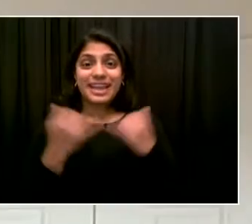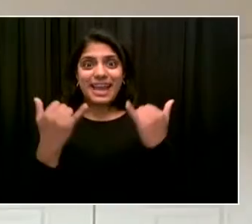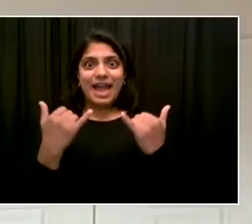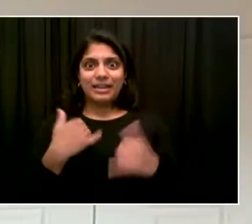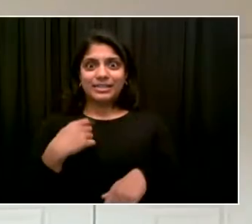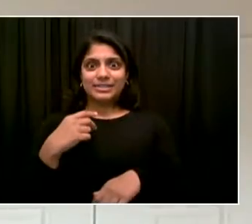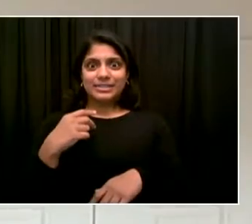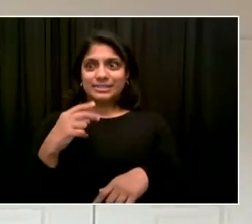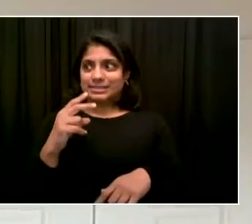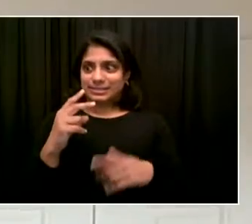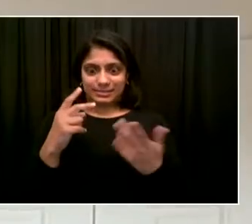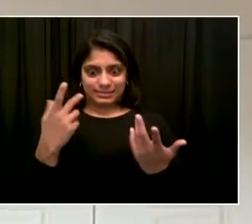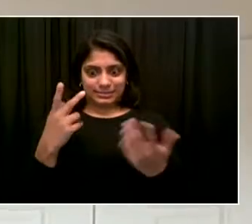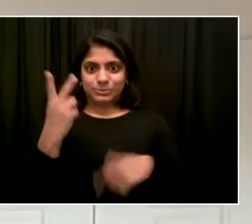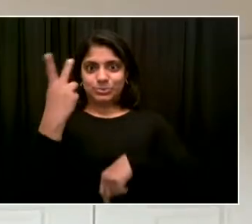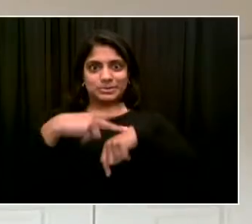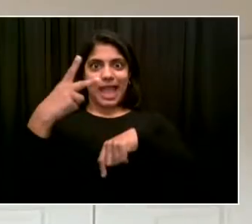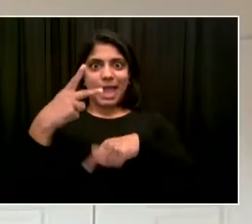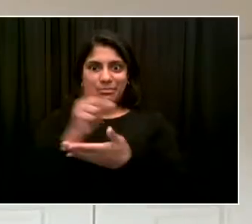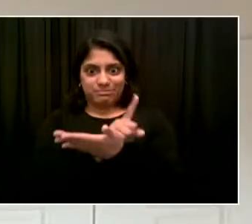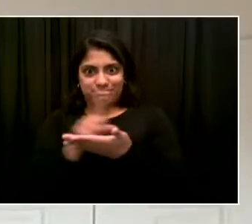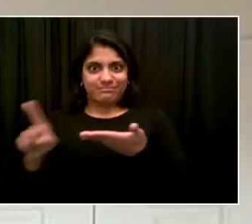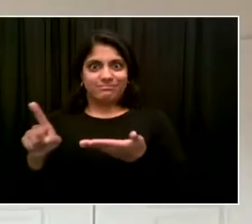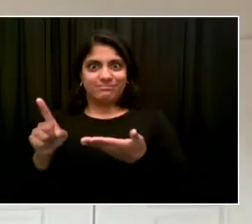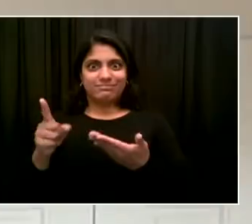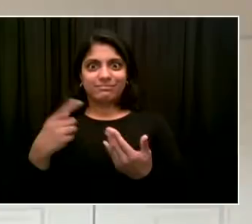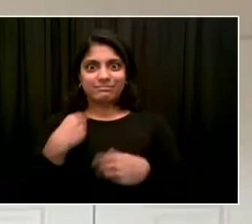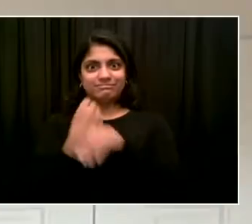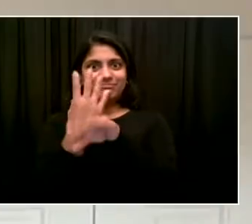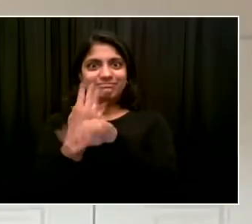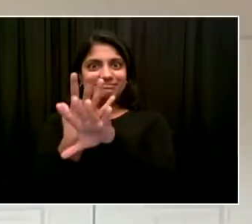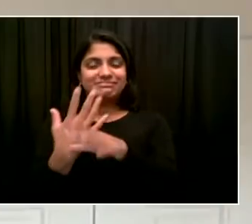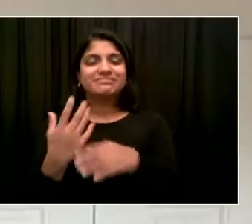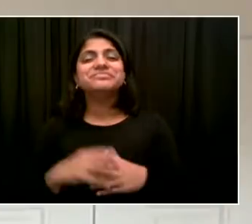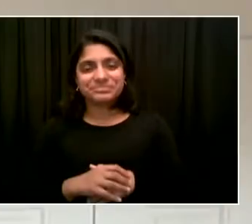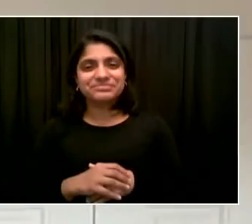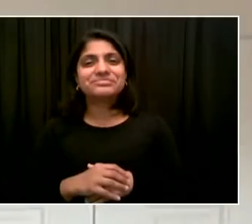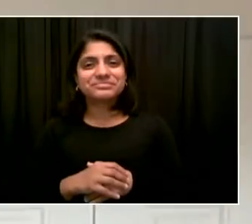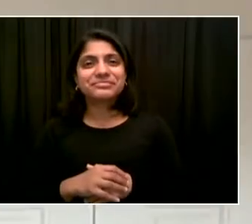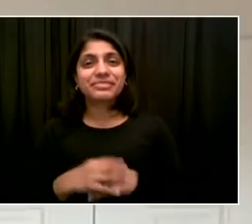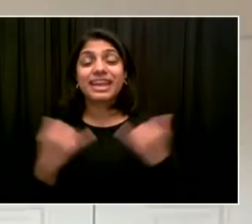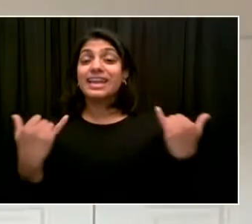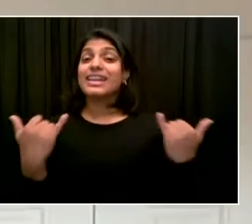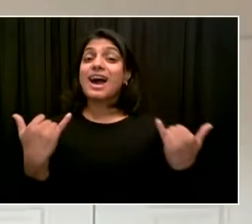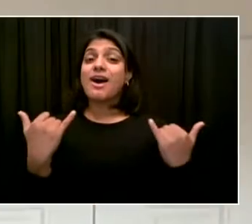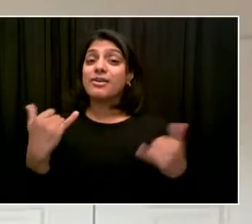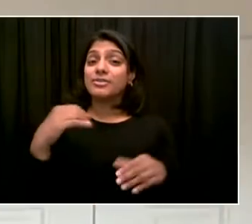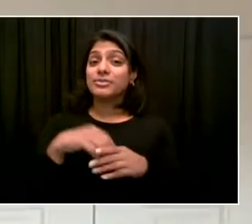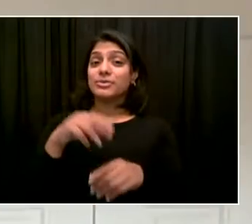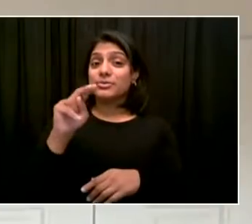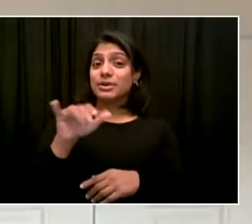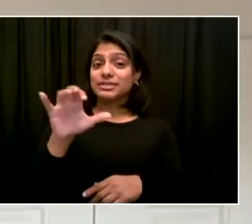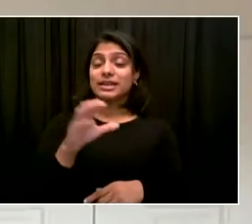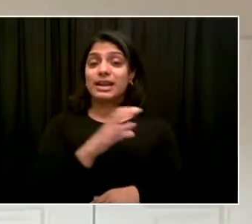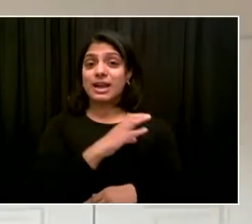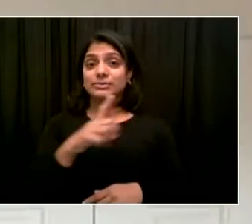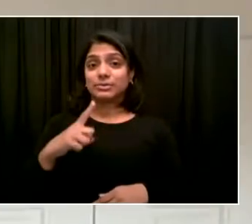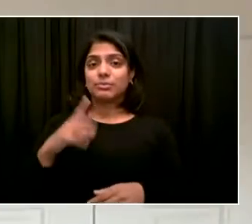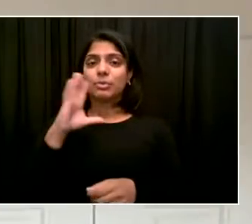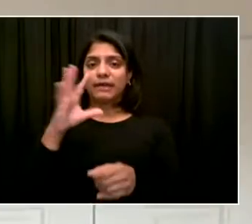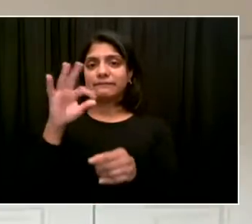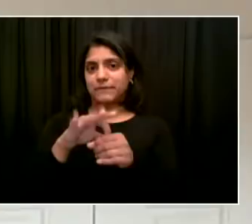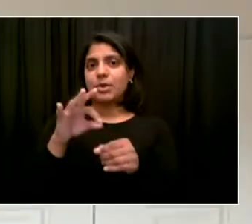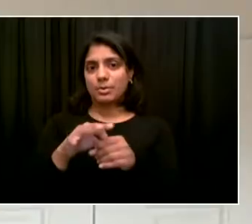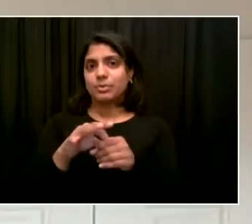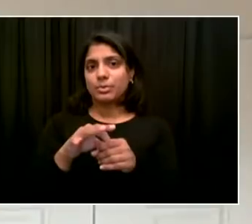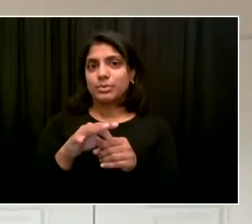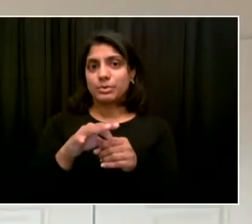THANK YOU FOR